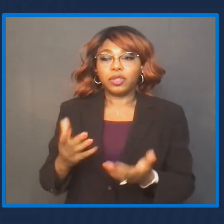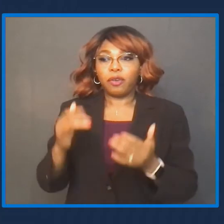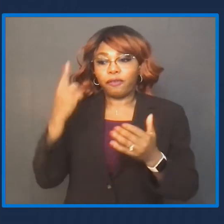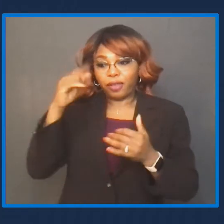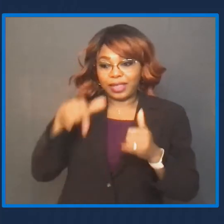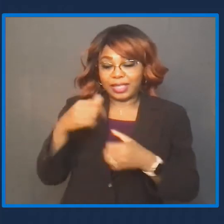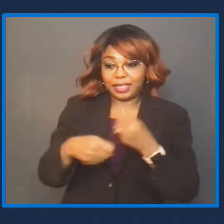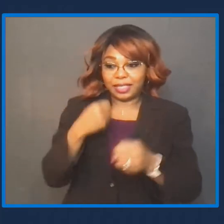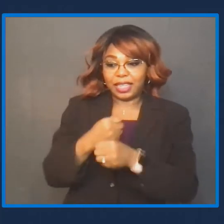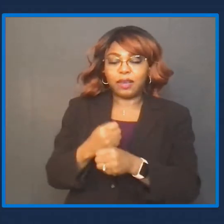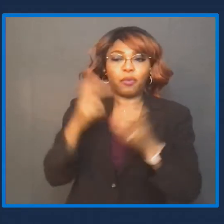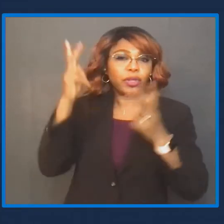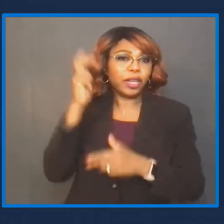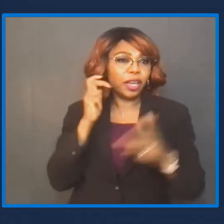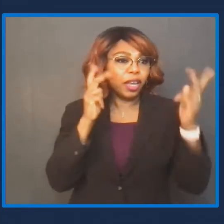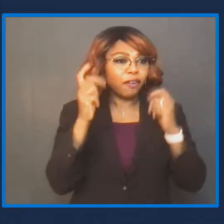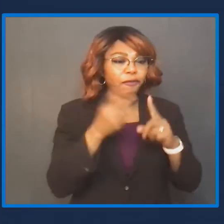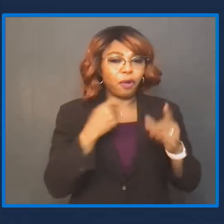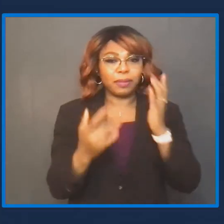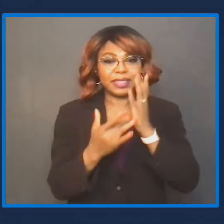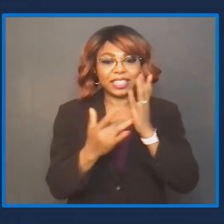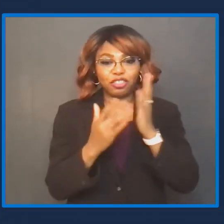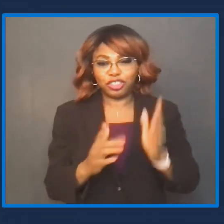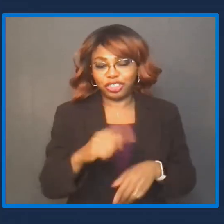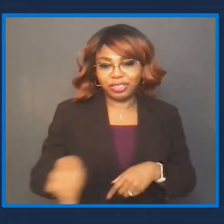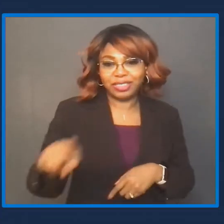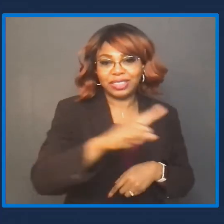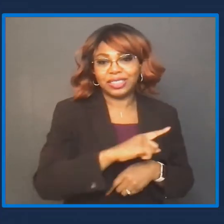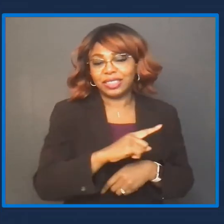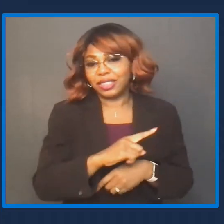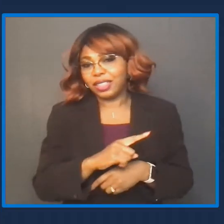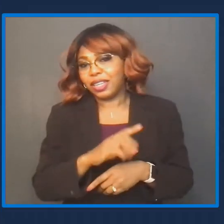from technologists, but then equally hear from marketers,